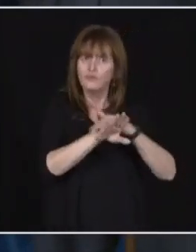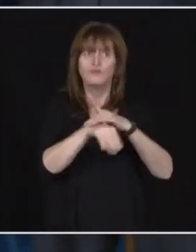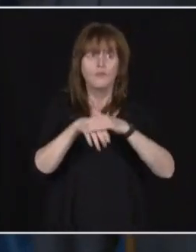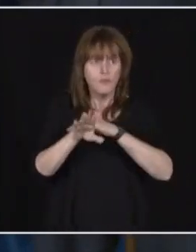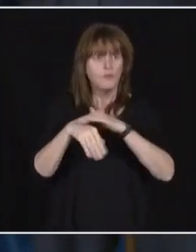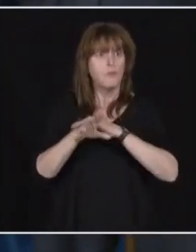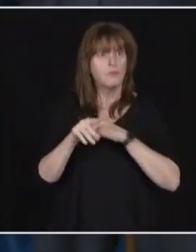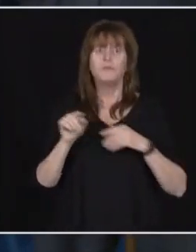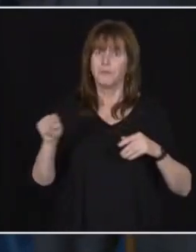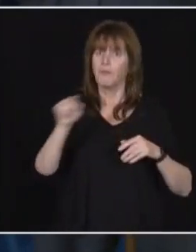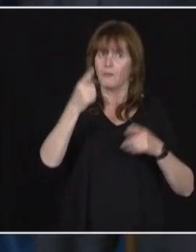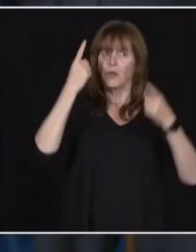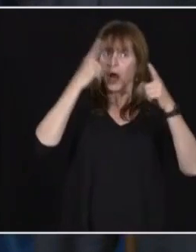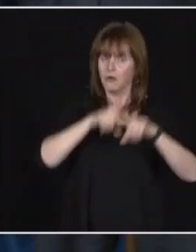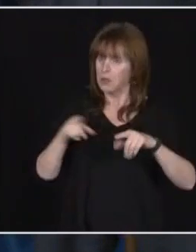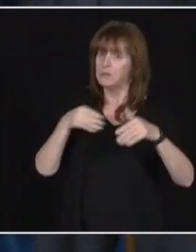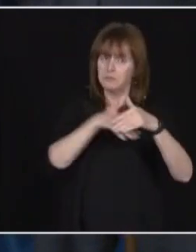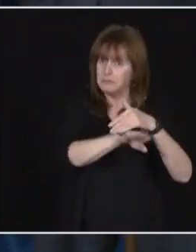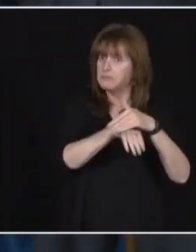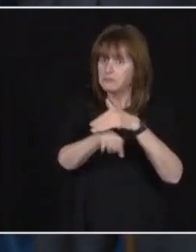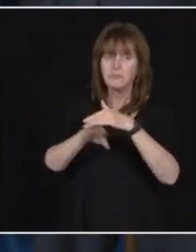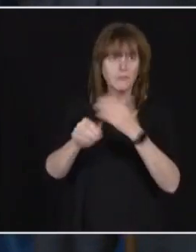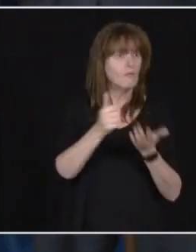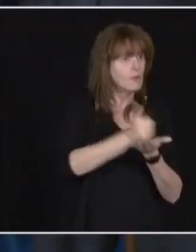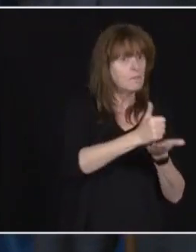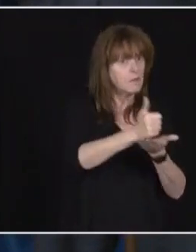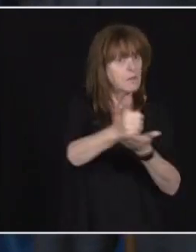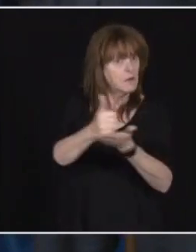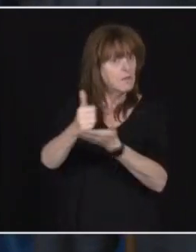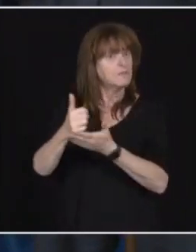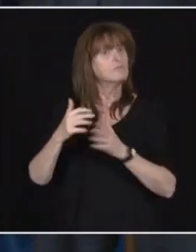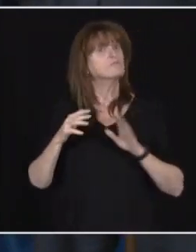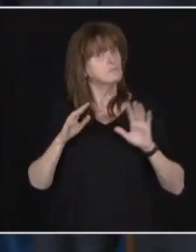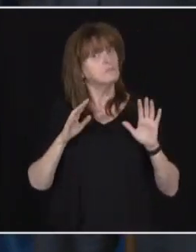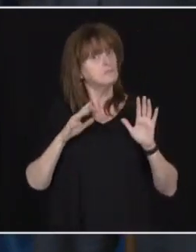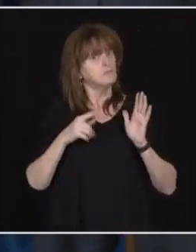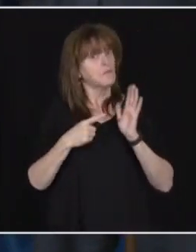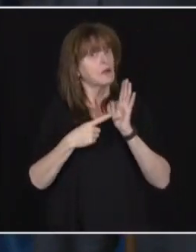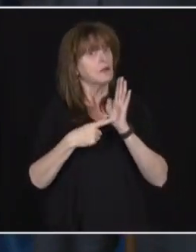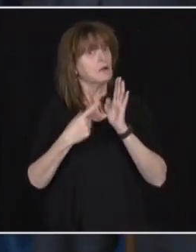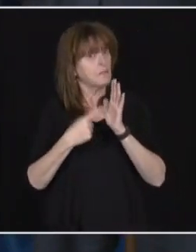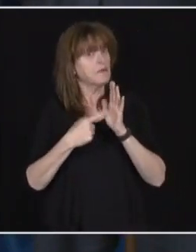with the consent of management of the long-term care home to provide assistance and in some cases to provide